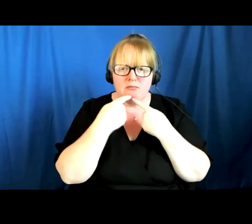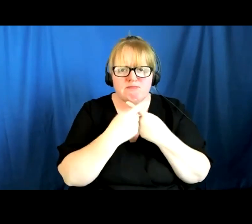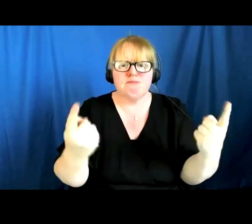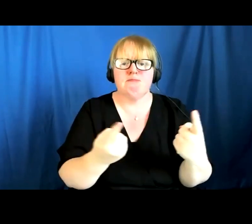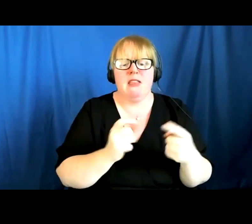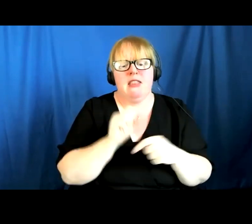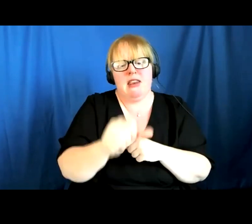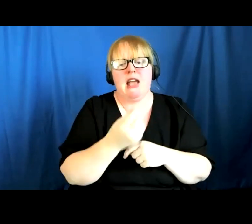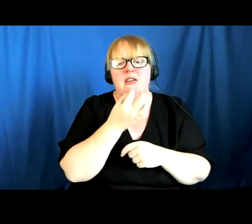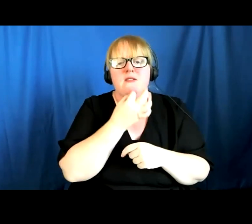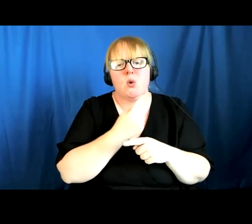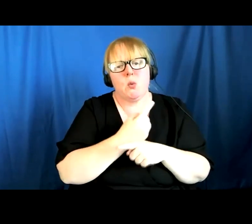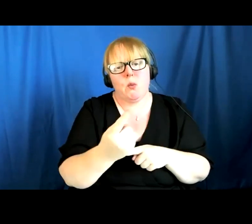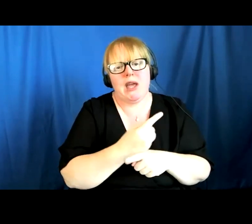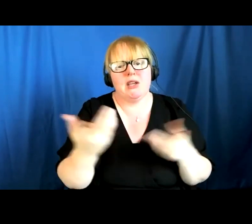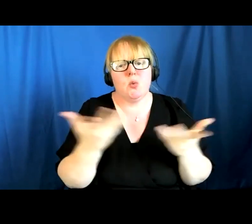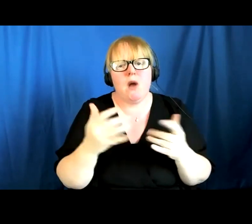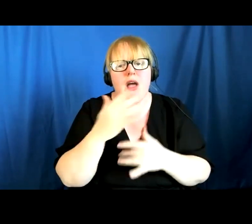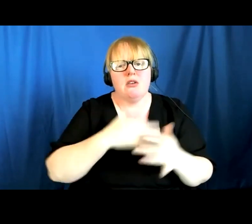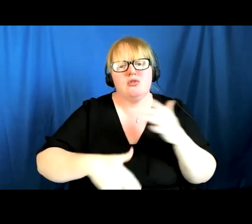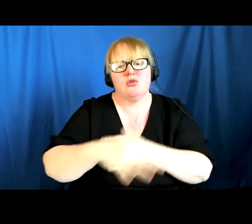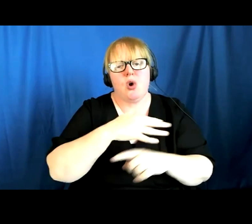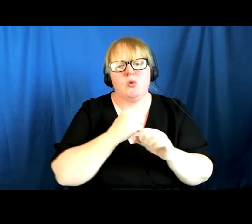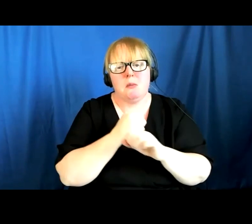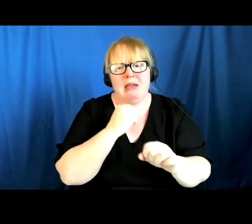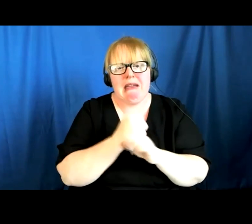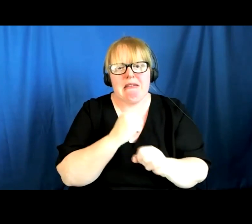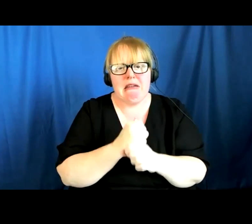so do sign up to our channels. And we will upload the recording